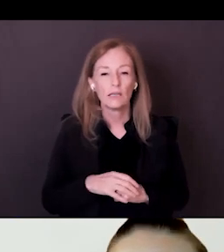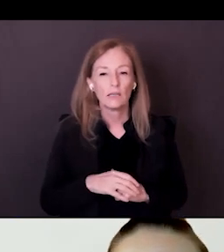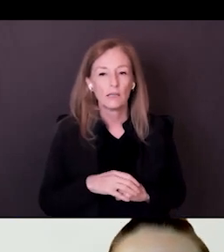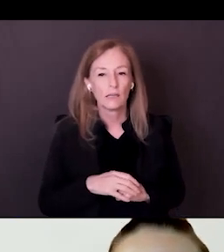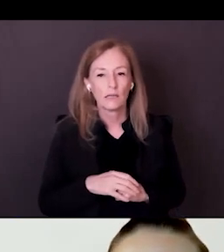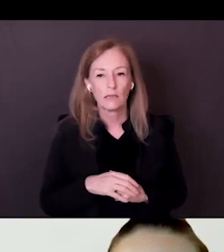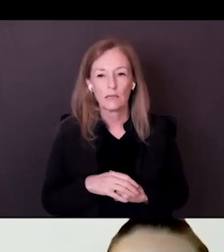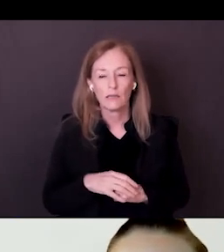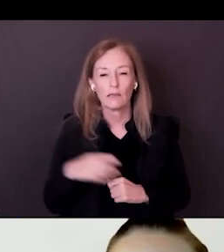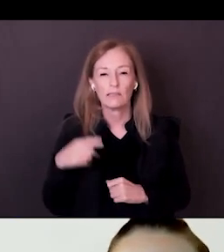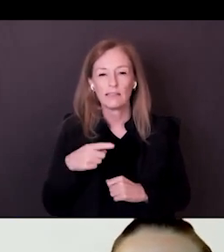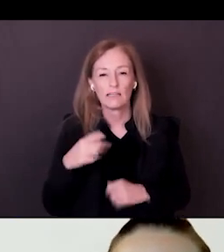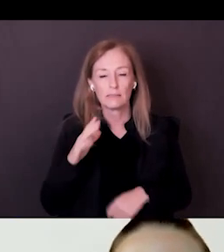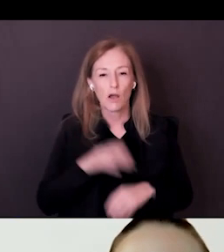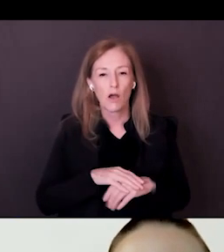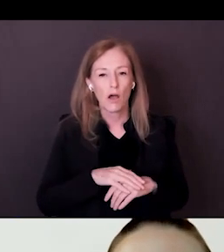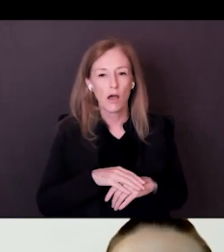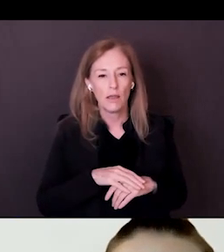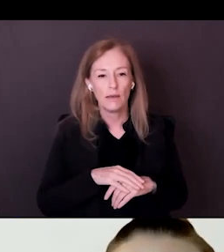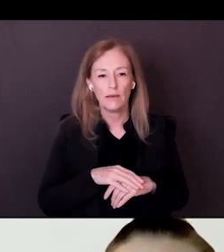WEB PAGE? >> NOT YET.